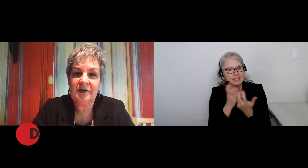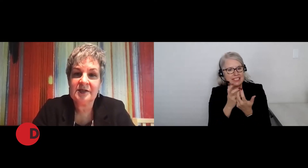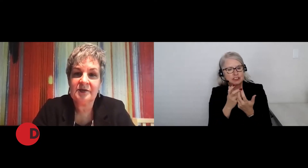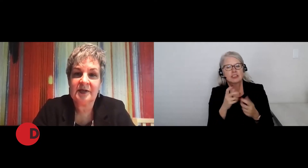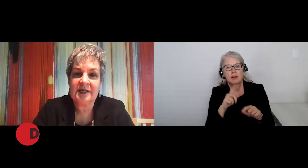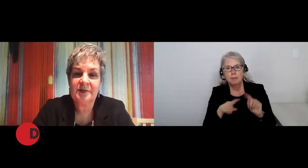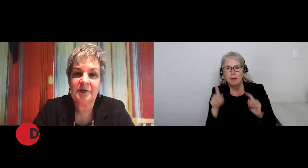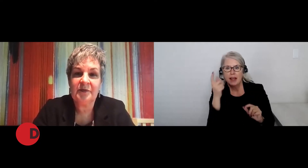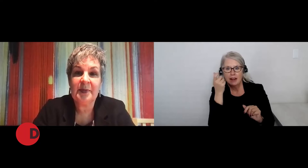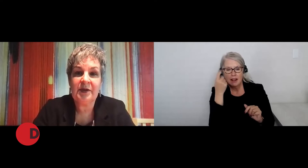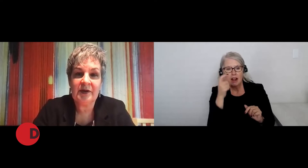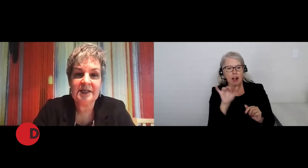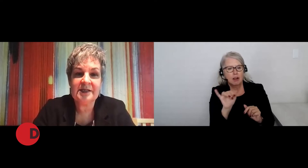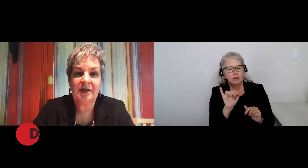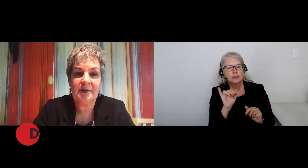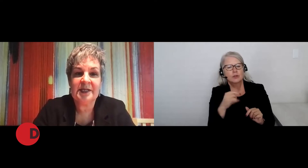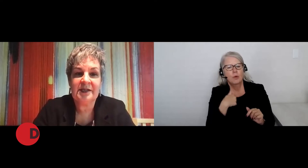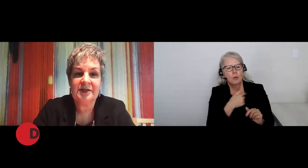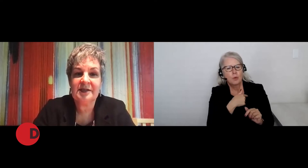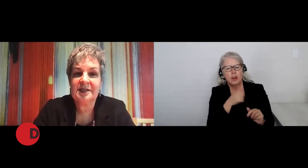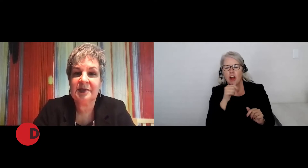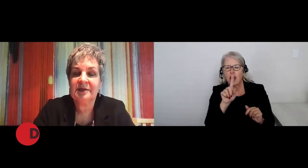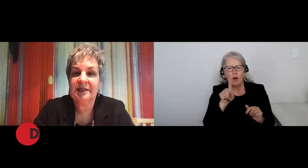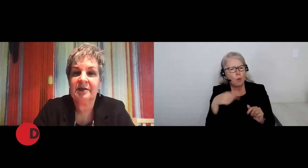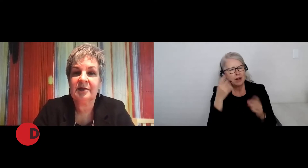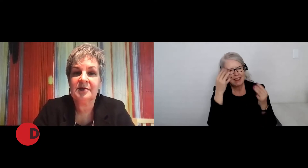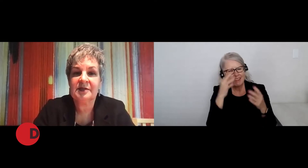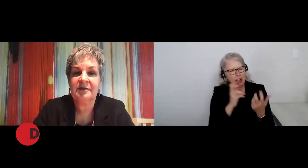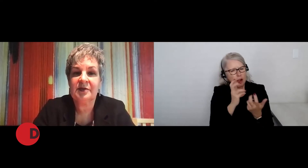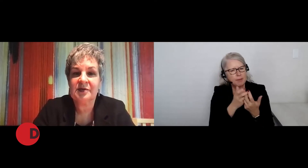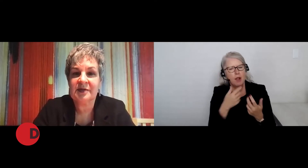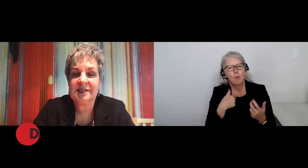We provide accommodations and we believe in providing inclusive user